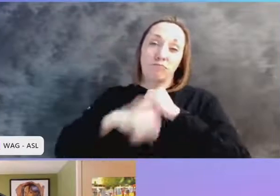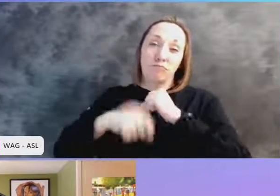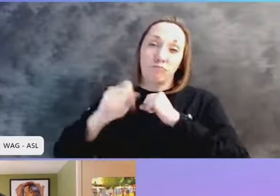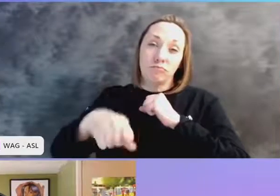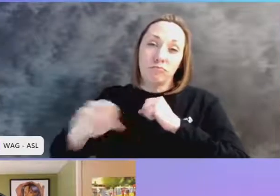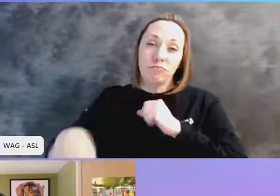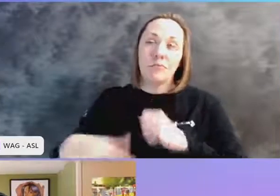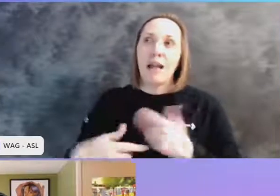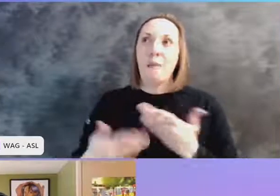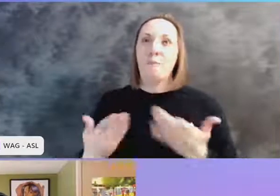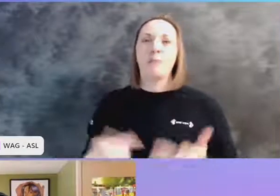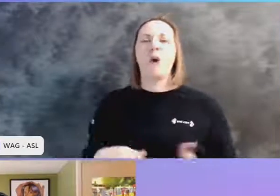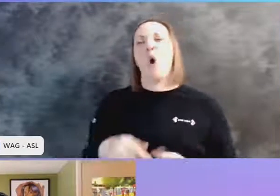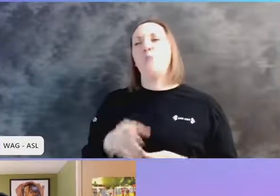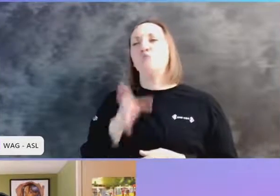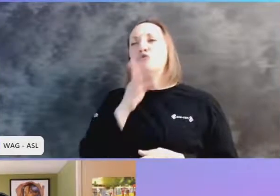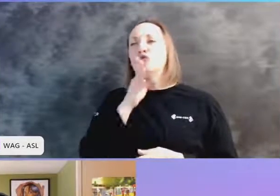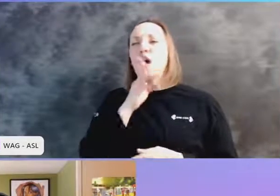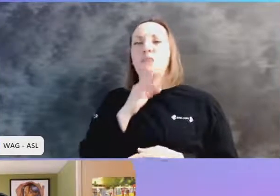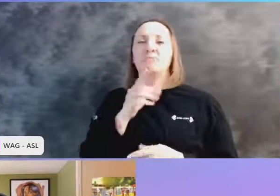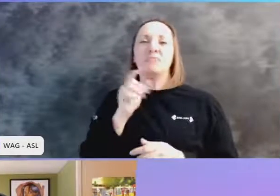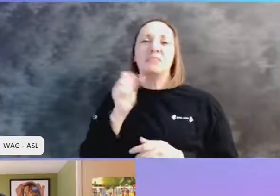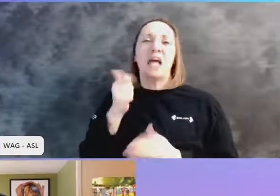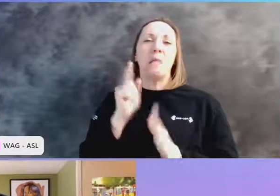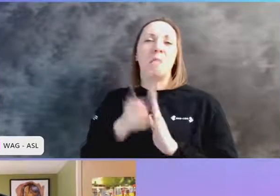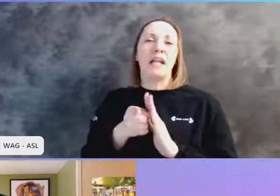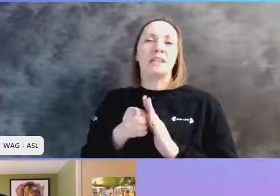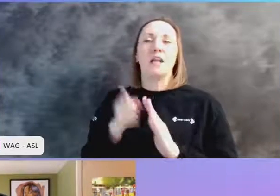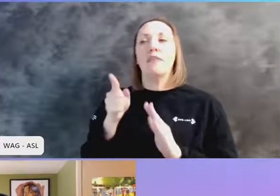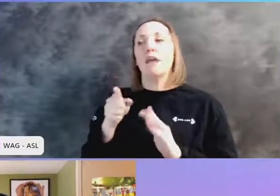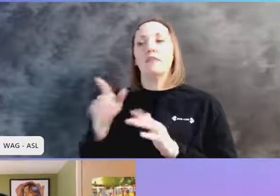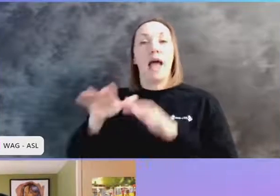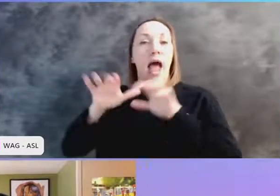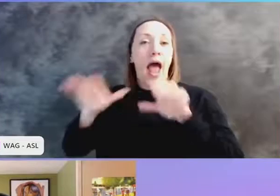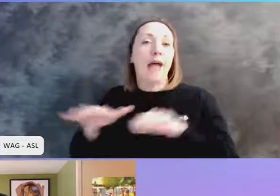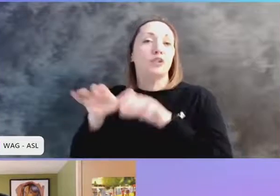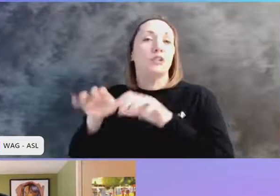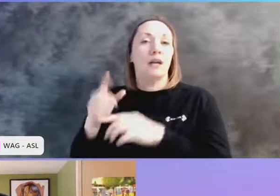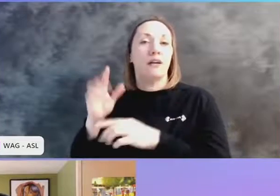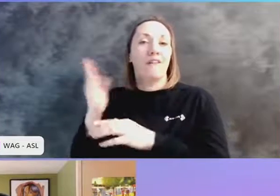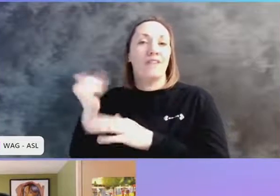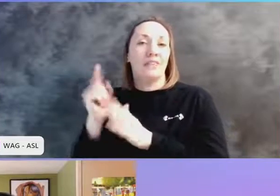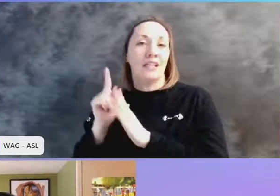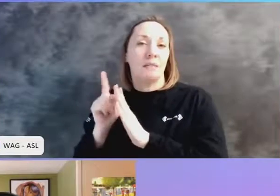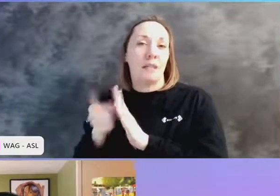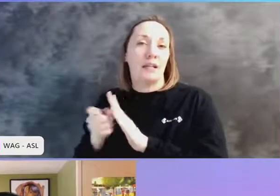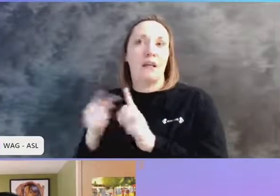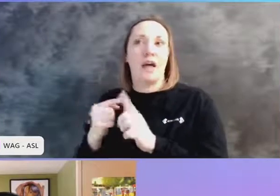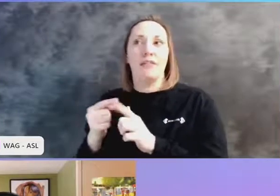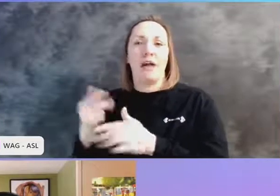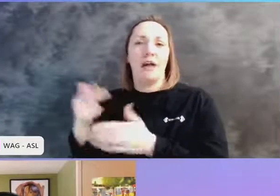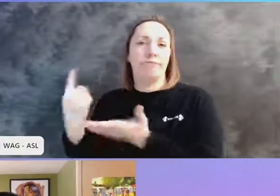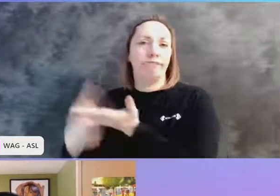about different things. Let's say for example your lecture goes a little longer than you thought, maybe you were well intentioned period I'm going to talk like 10 minutes and